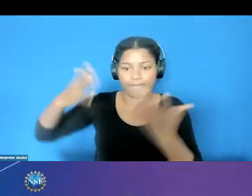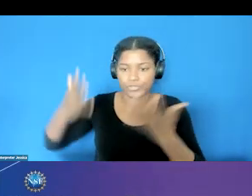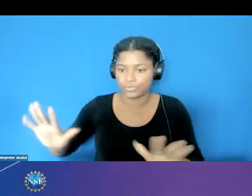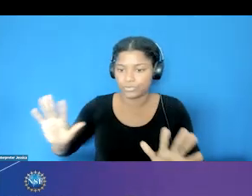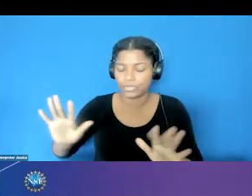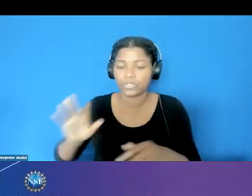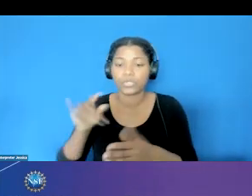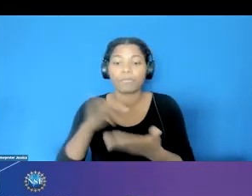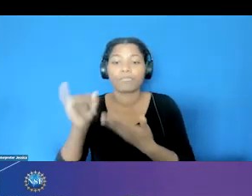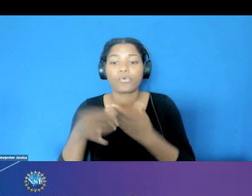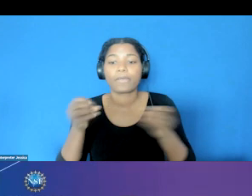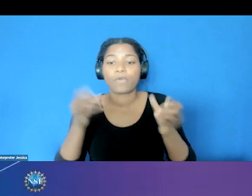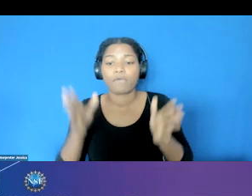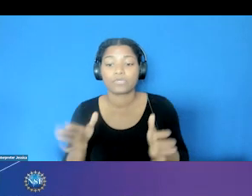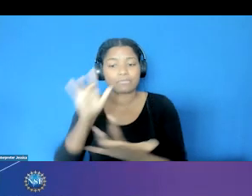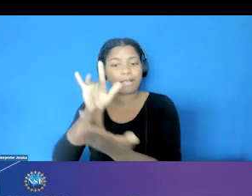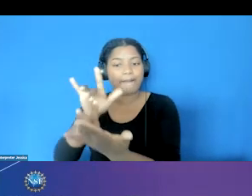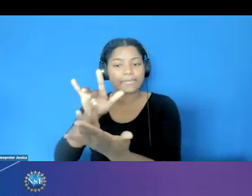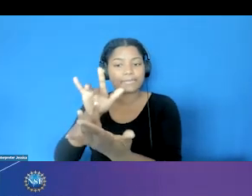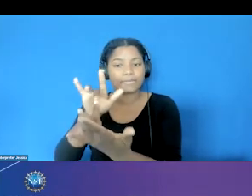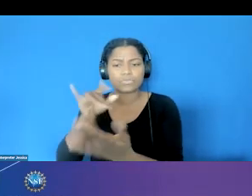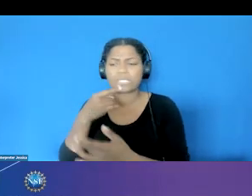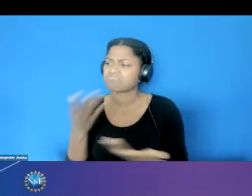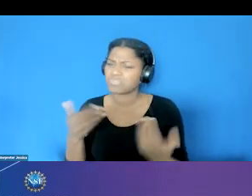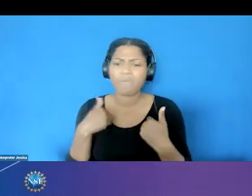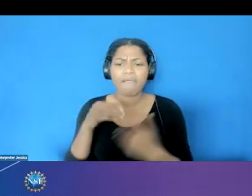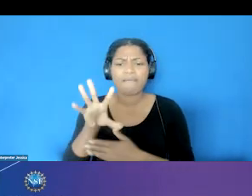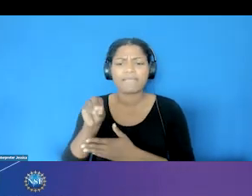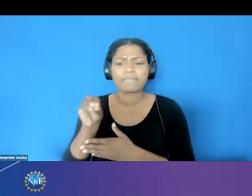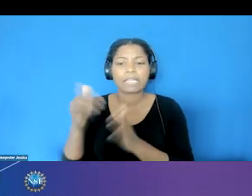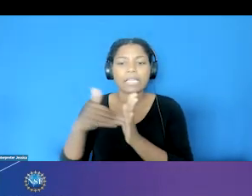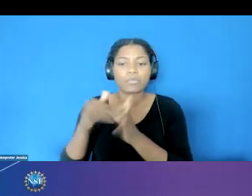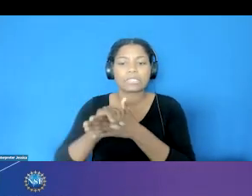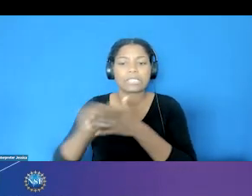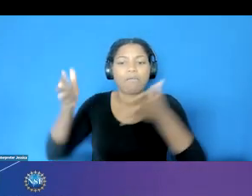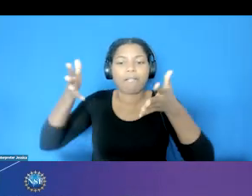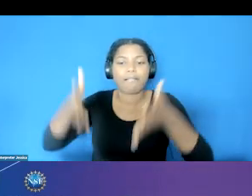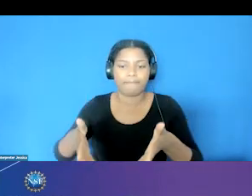So a program officer contacts you and says you have $50,000 left on your award.